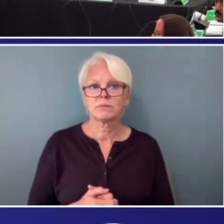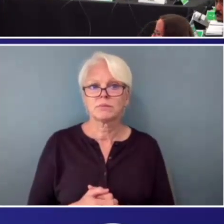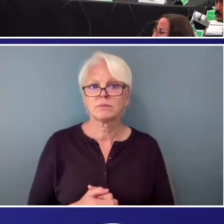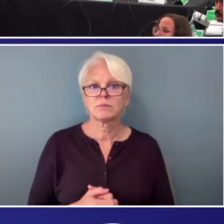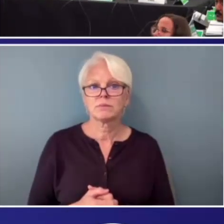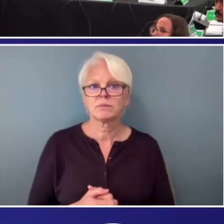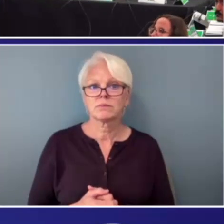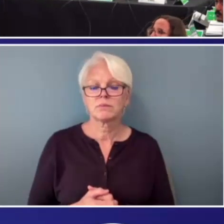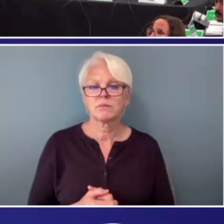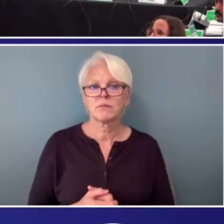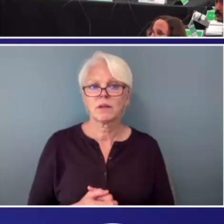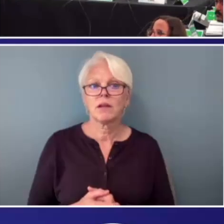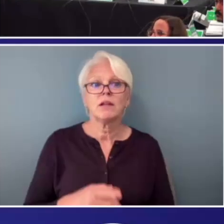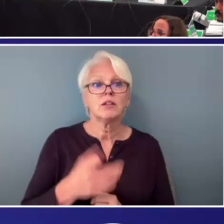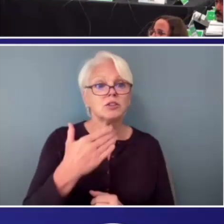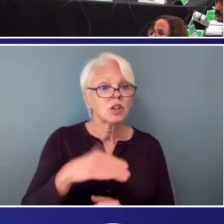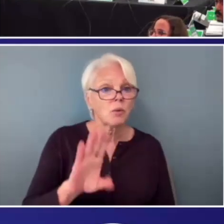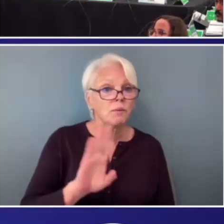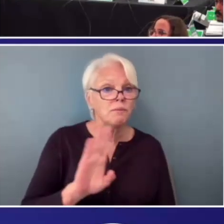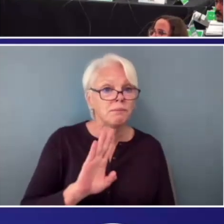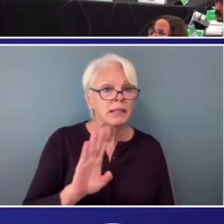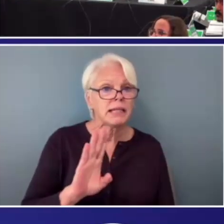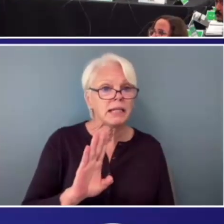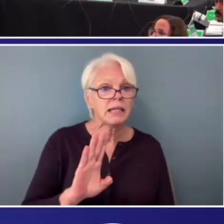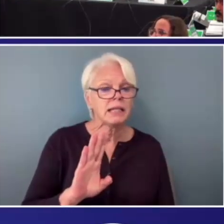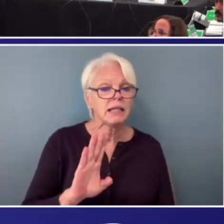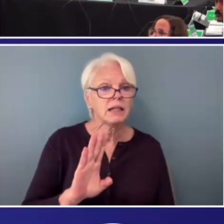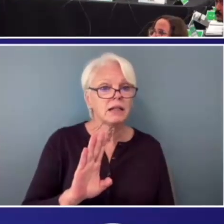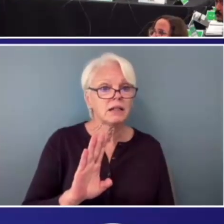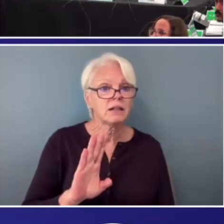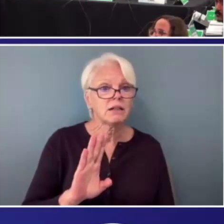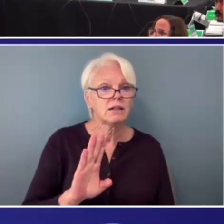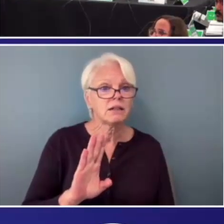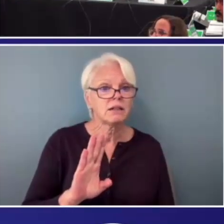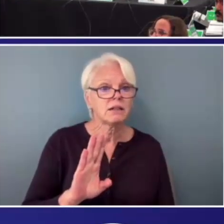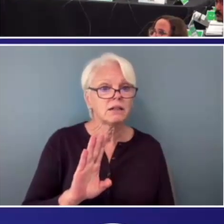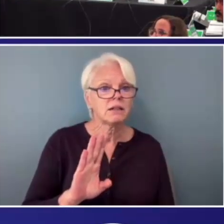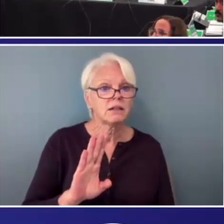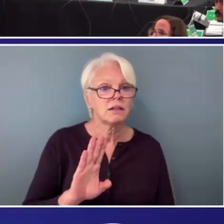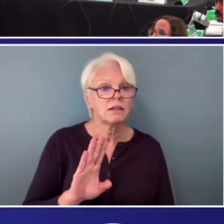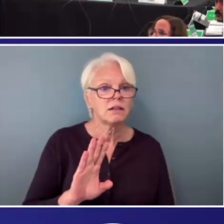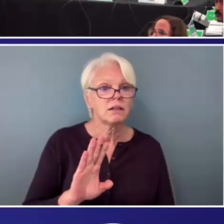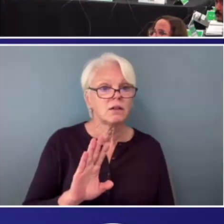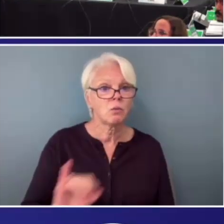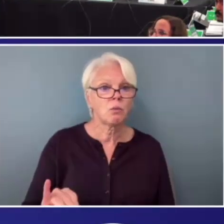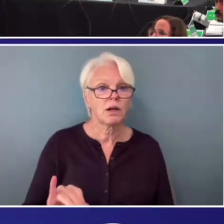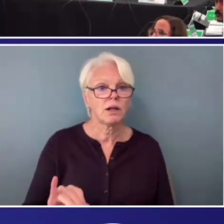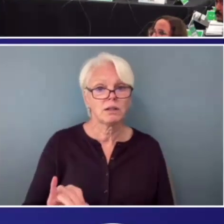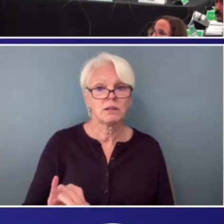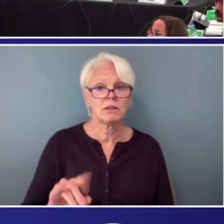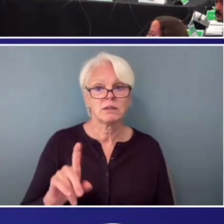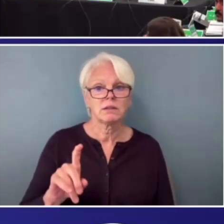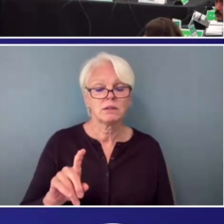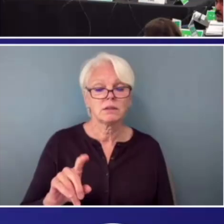So in (b), you said (b) Romanette one? Am I in the right spot?